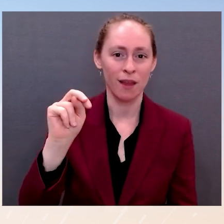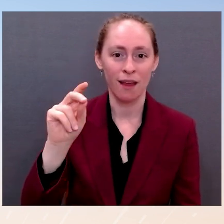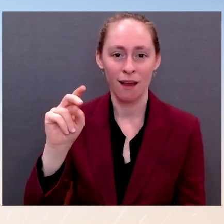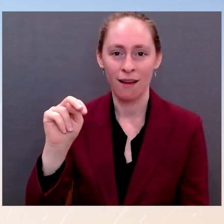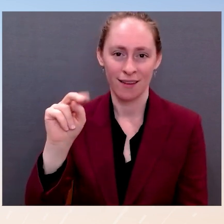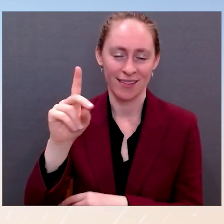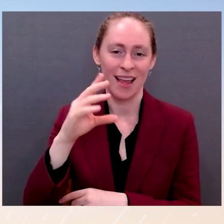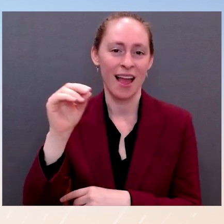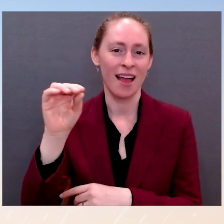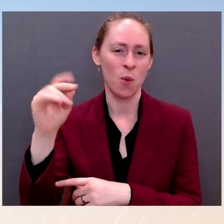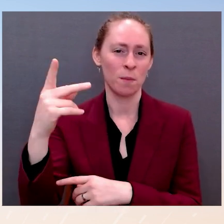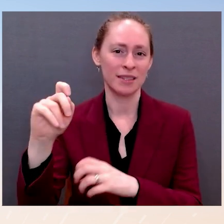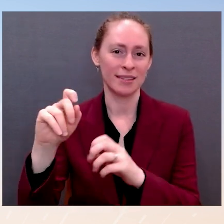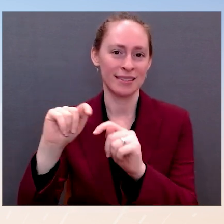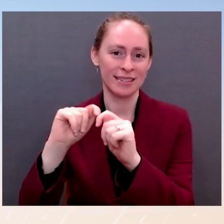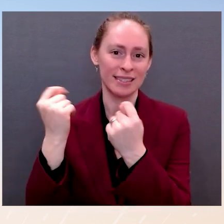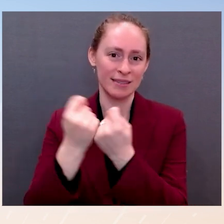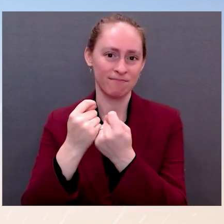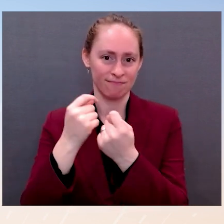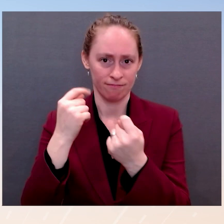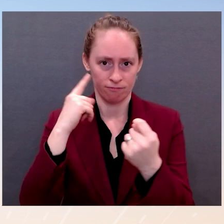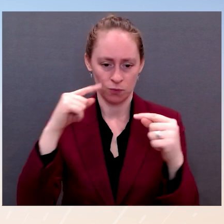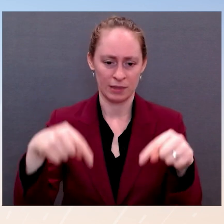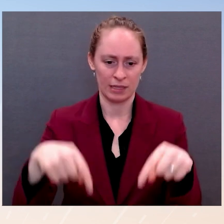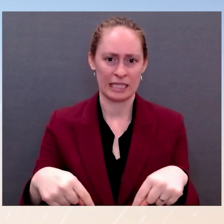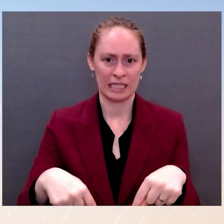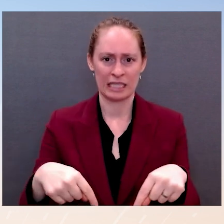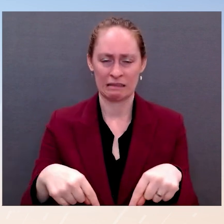and the Office of Public Engagement for this really,